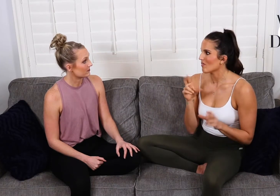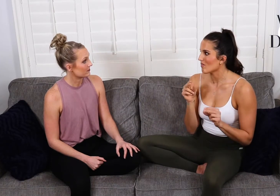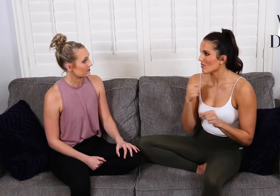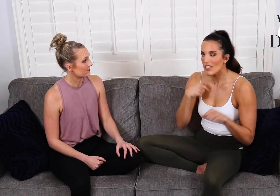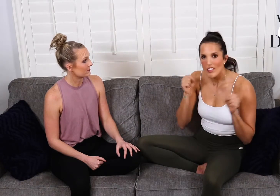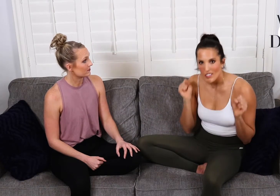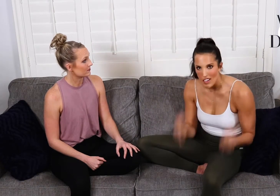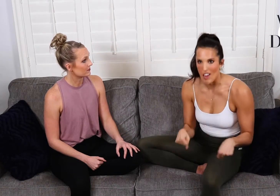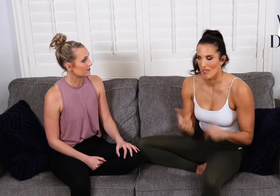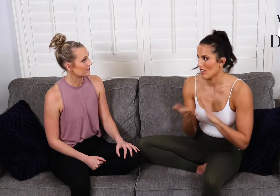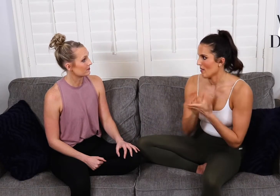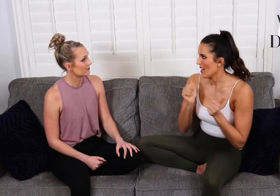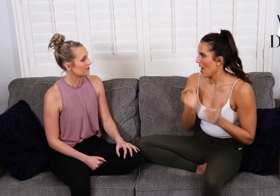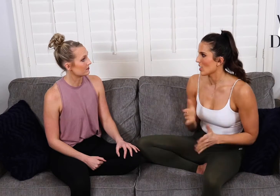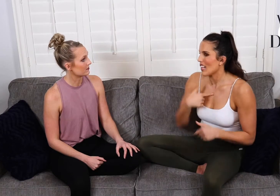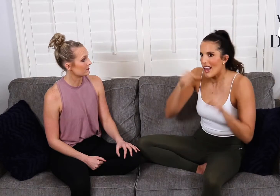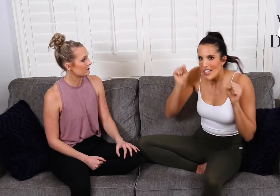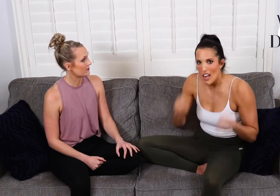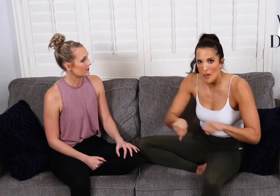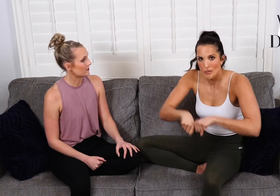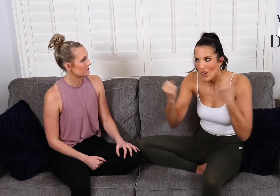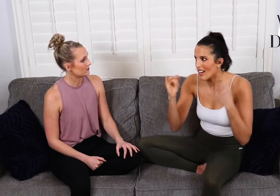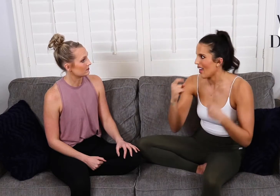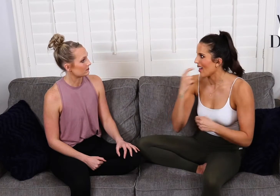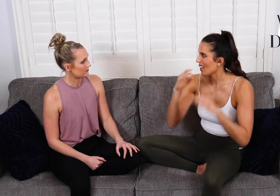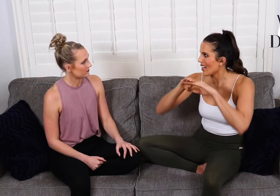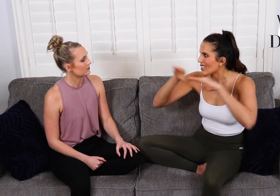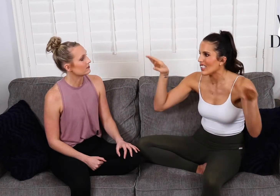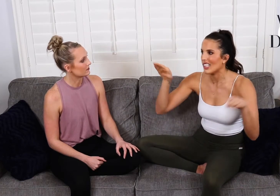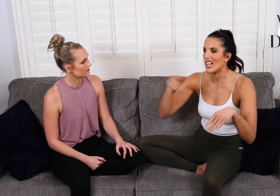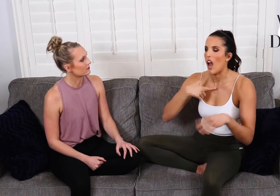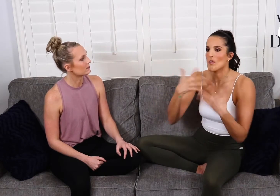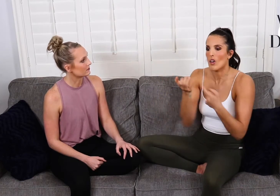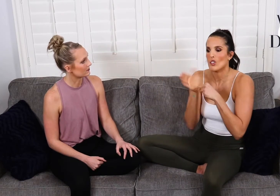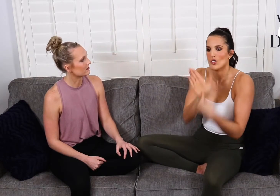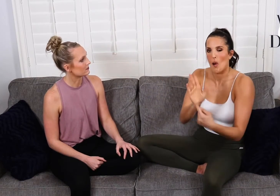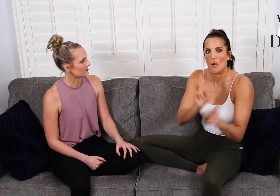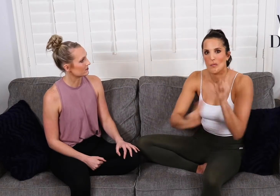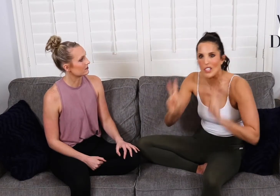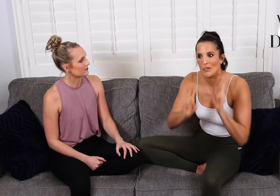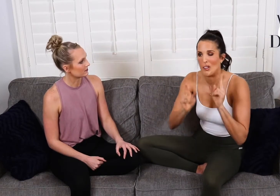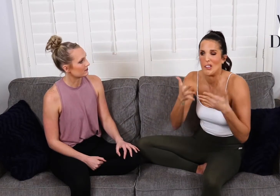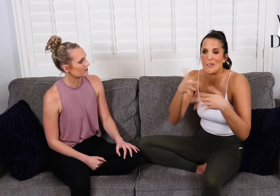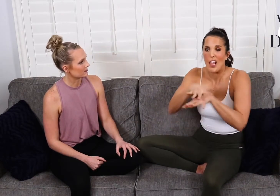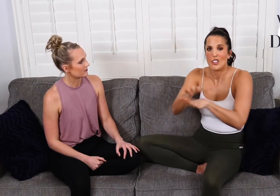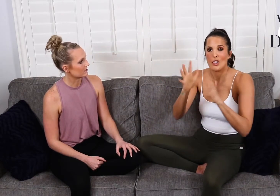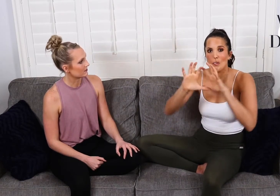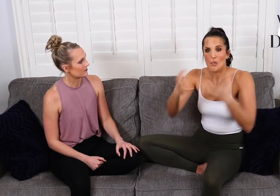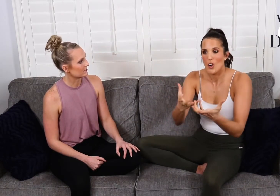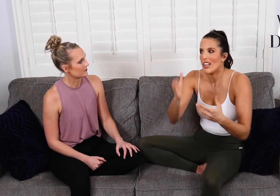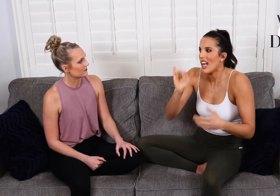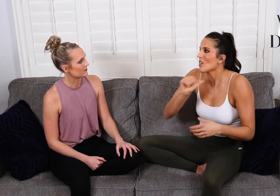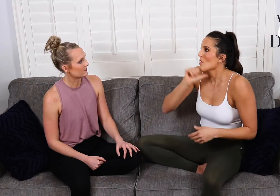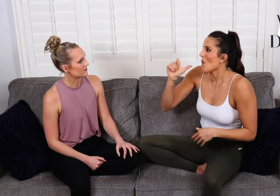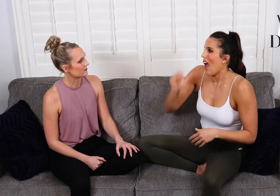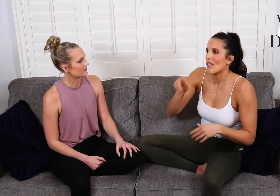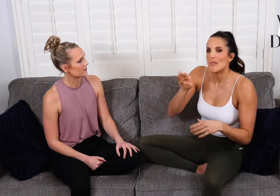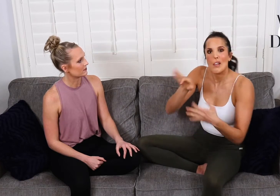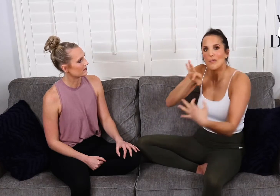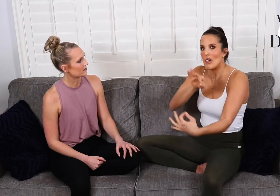I realized no, I can become an actress I can break that glass ceiling. I want to show people in the mainstream world that you don't have to